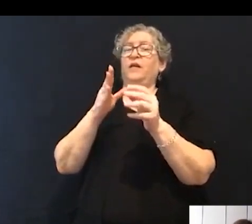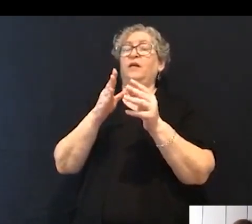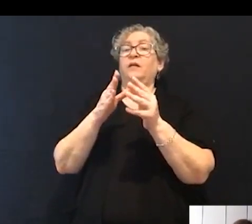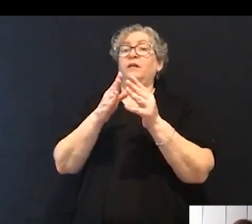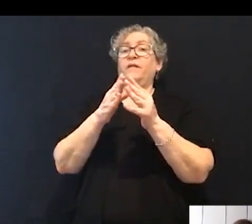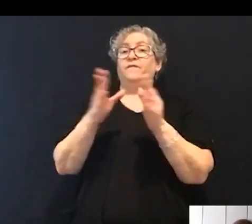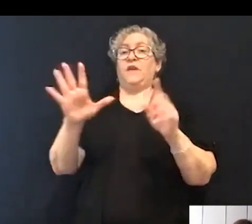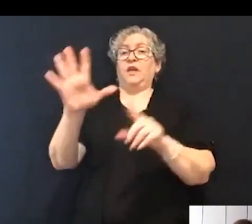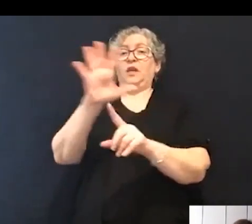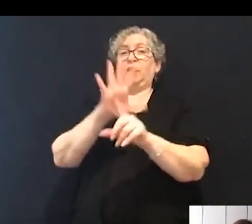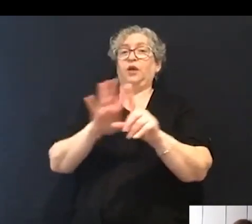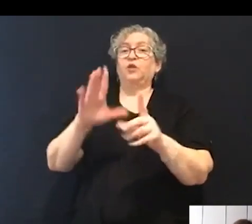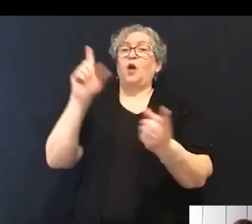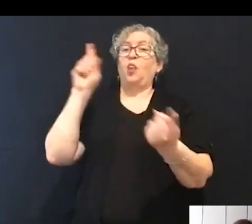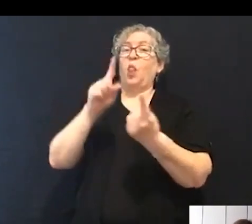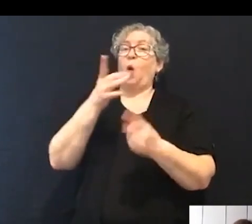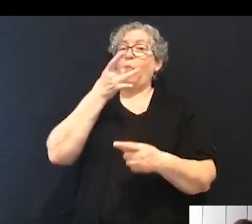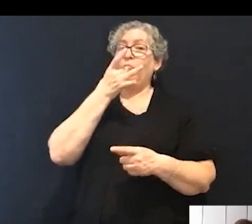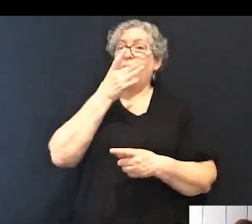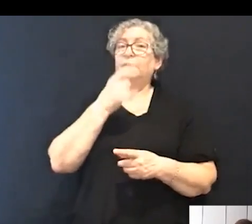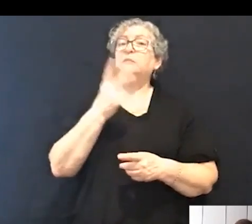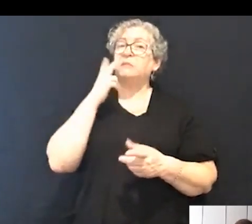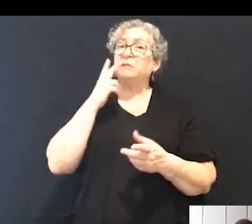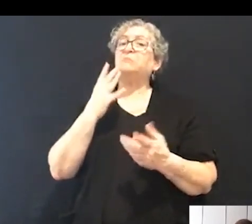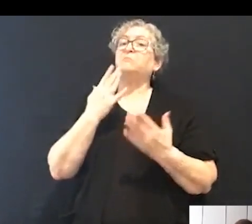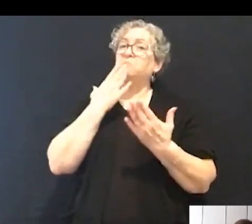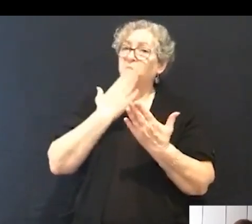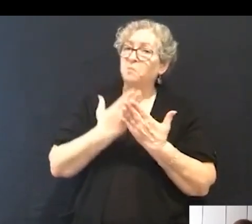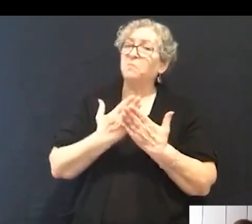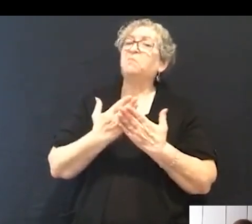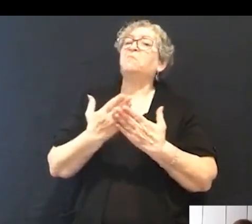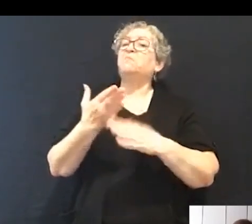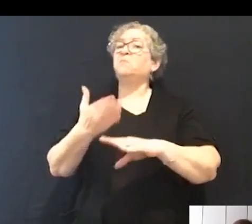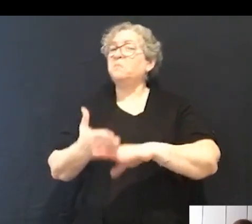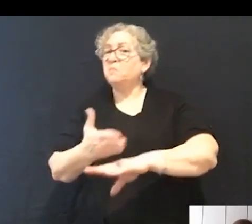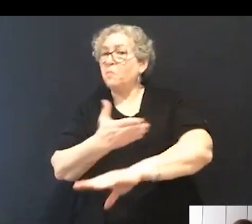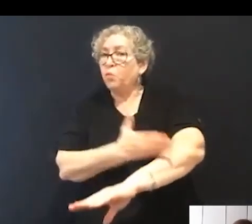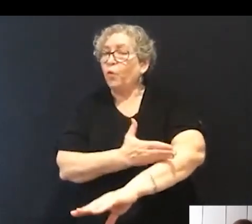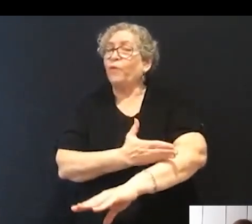we see here a meaningful improvement over the first 12